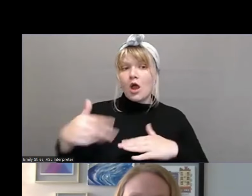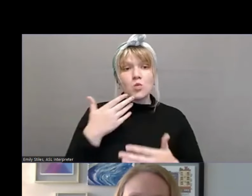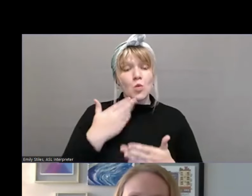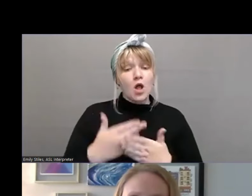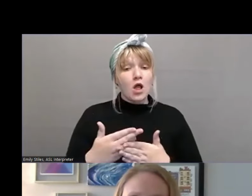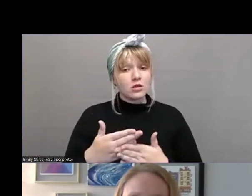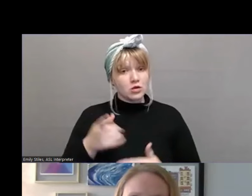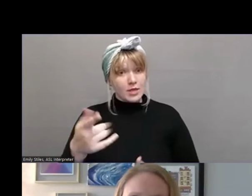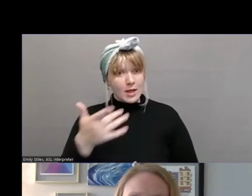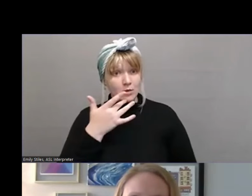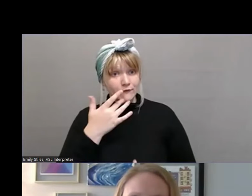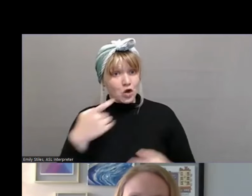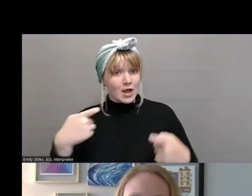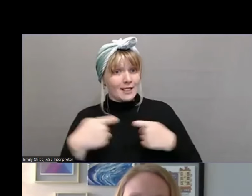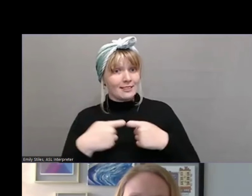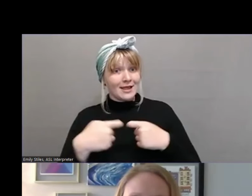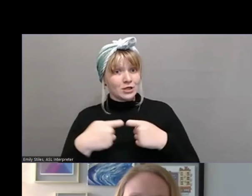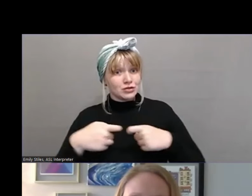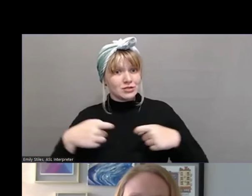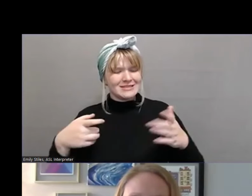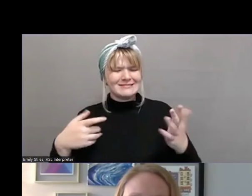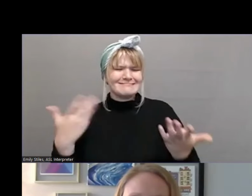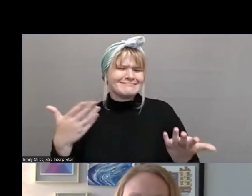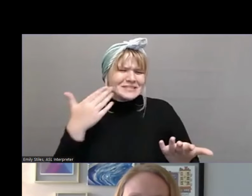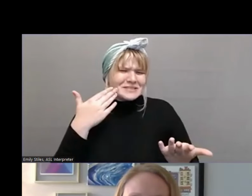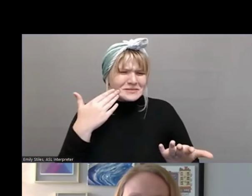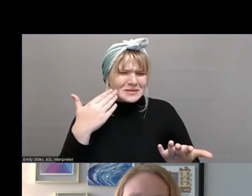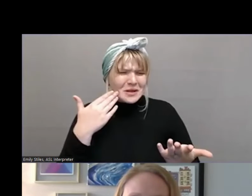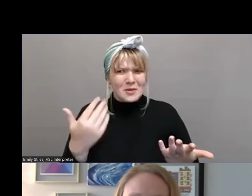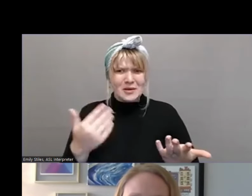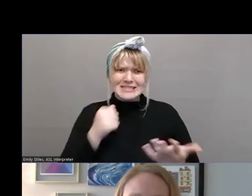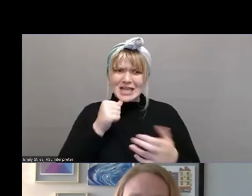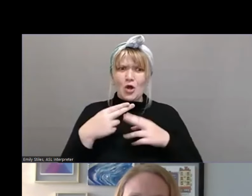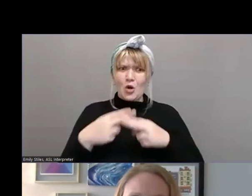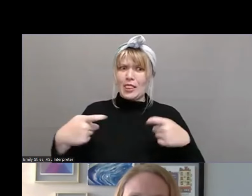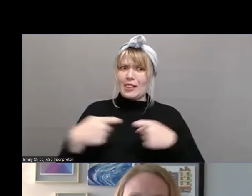An electric—not an electric but a manual wheelchair or transport chair?